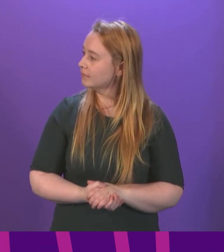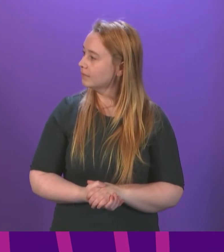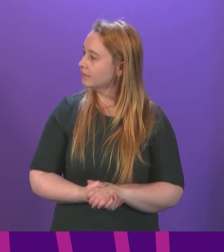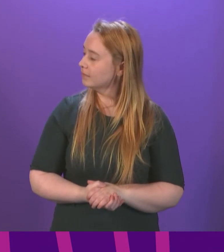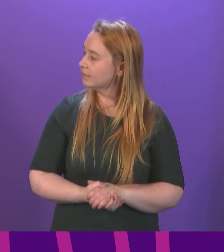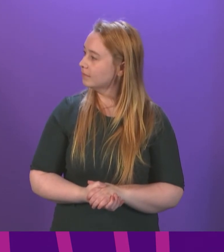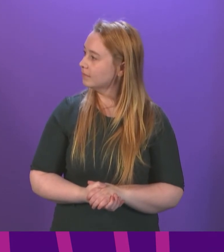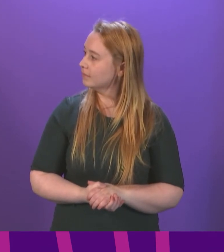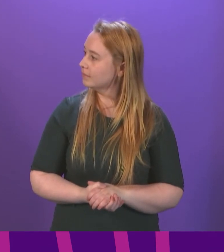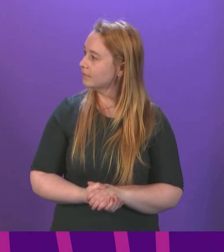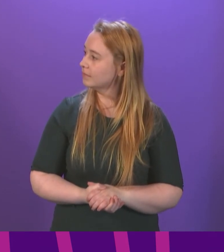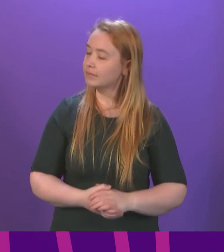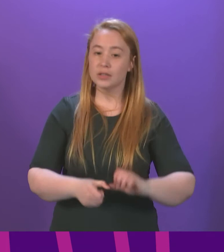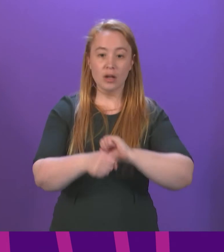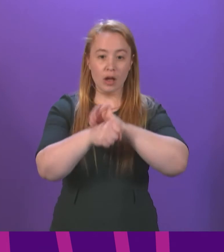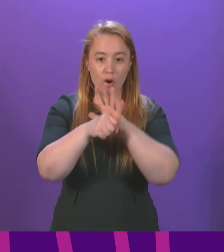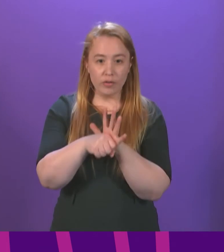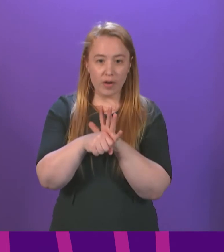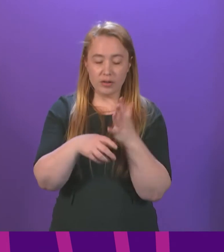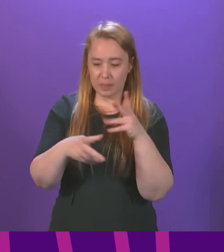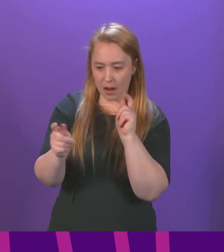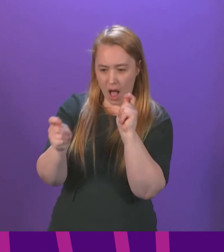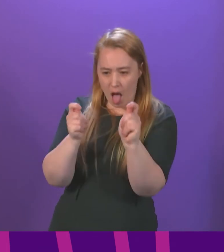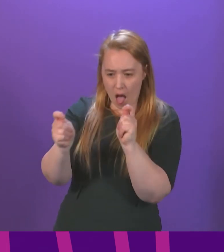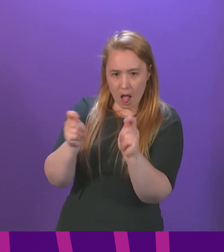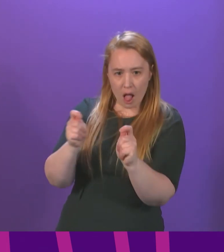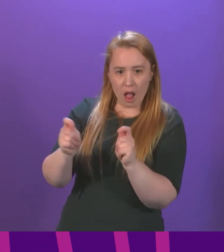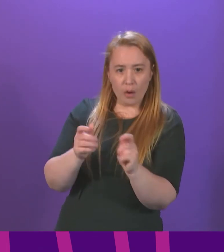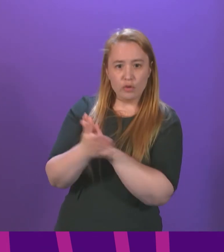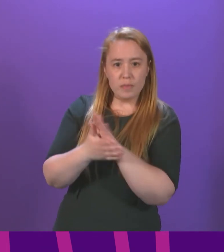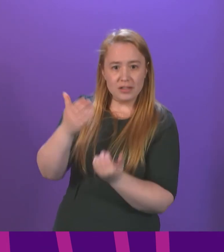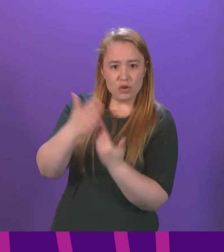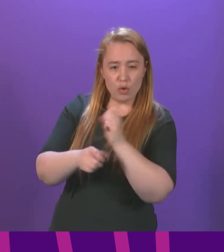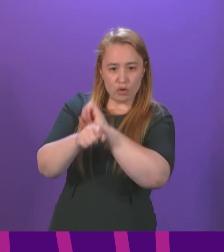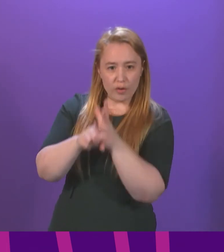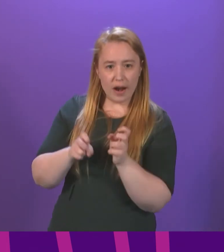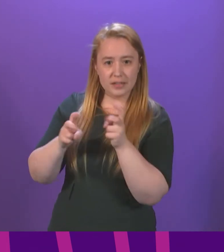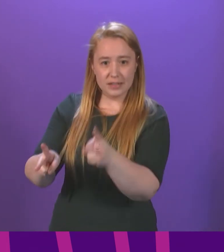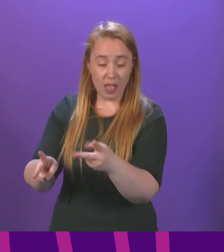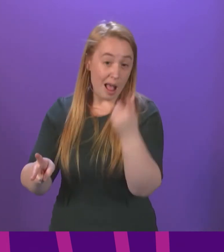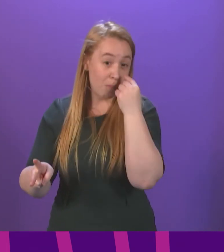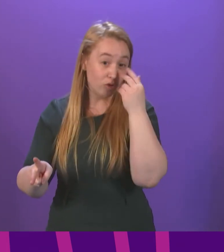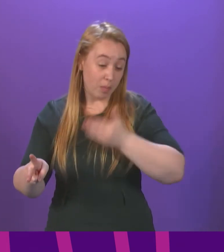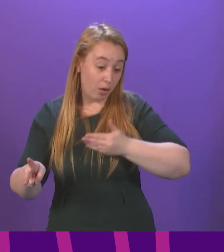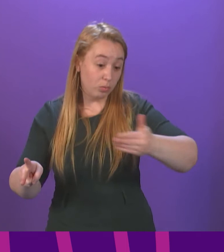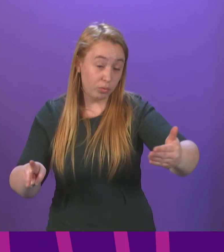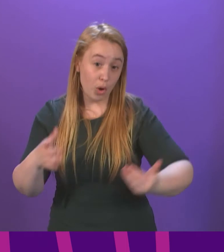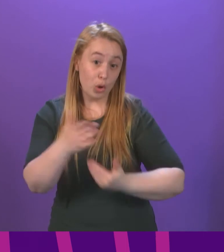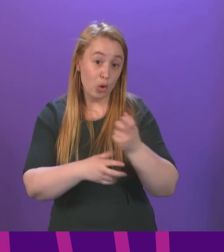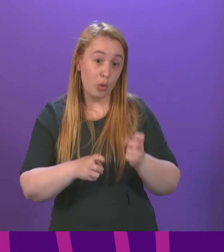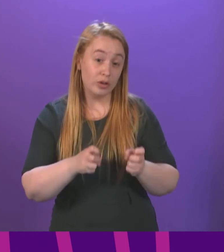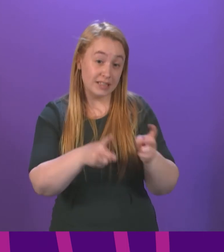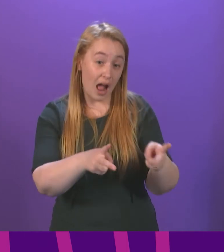of concern, and no doubt others will emerge in the coming weeks and months. How will the